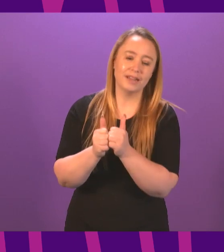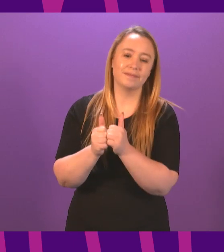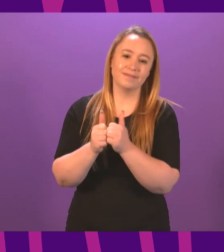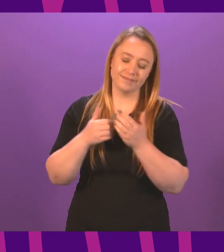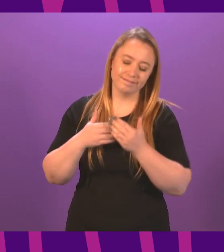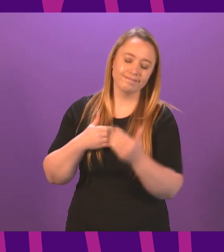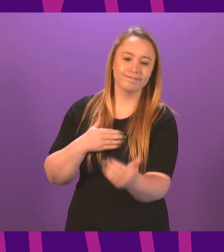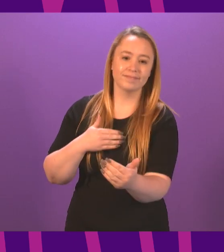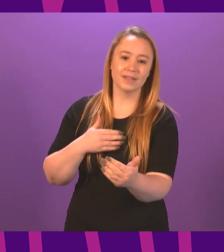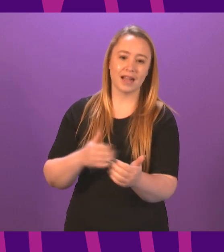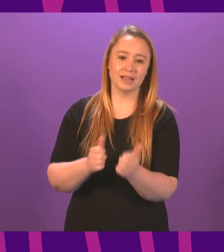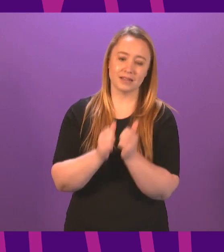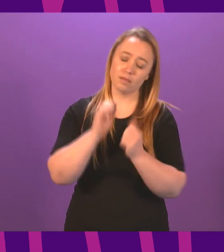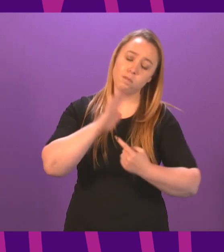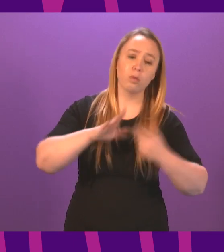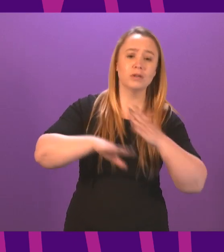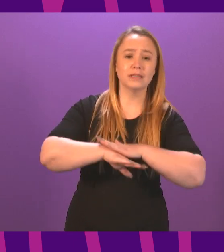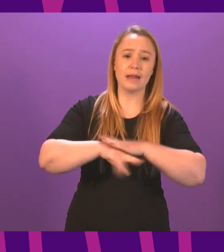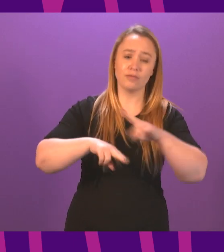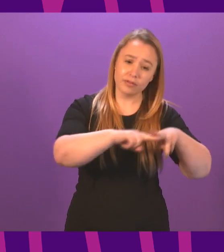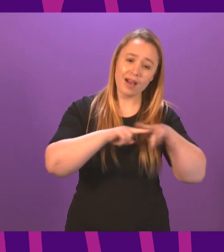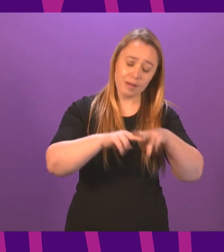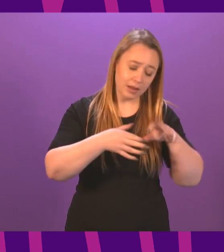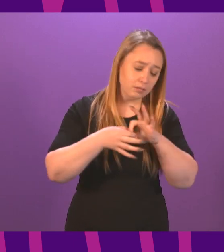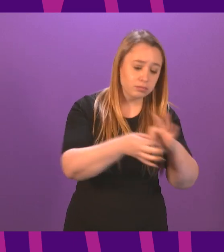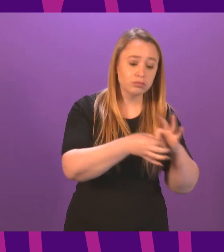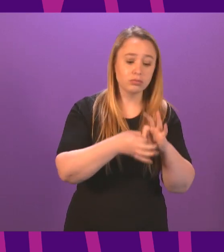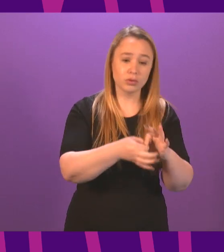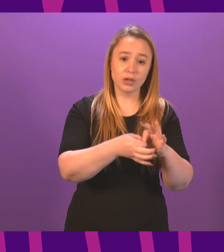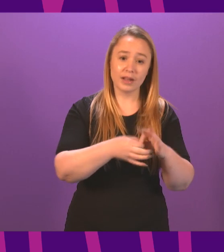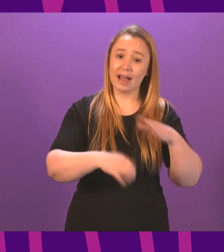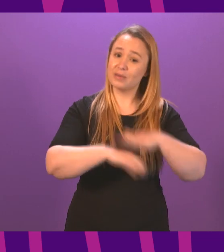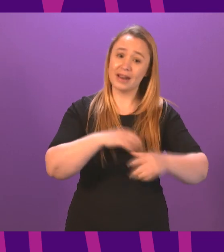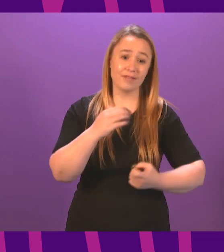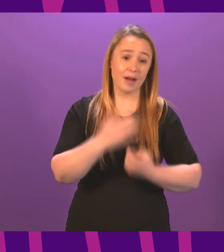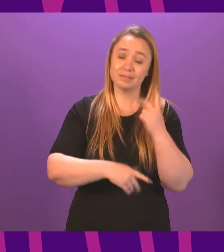family that they will never get back. The family are due to fly out from Edinburgh a